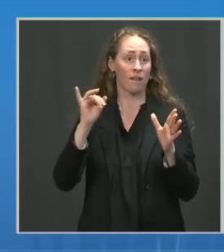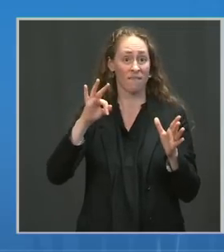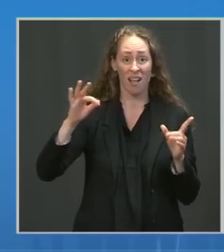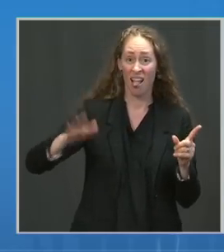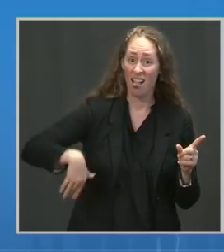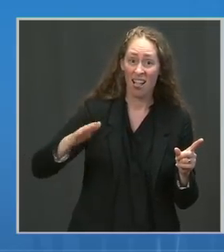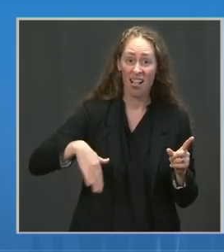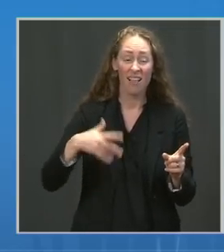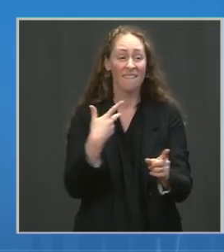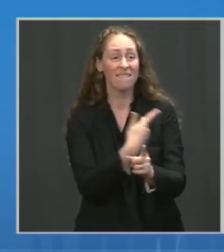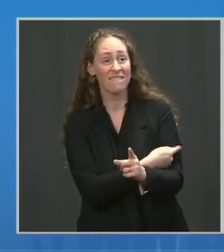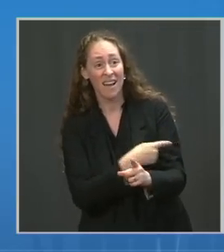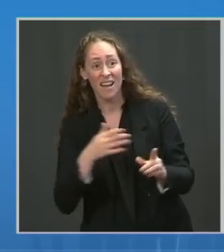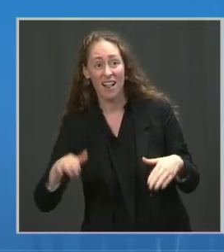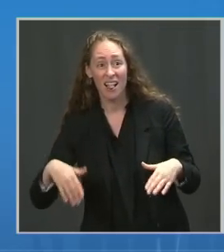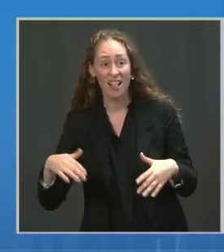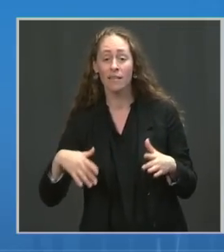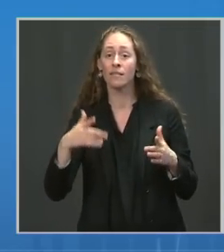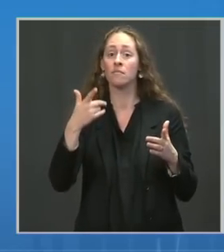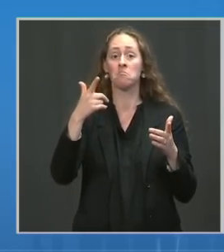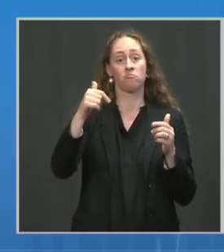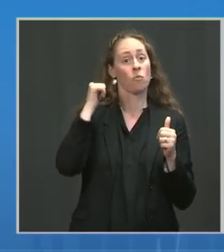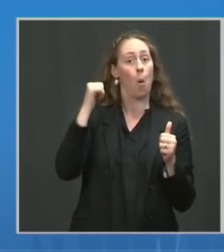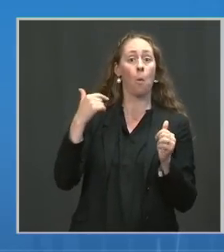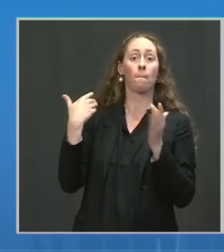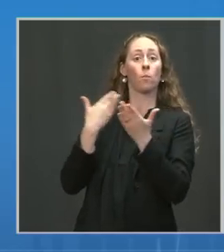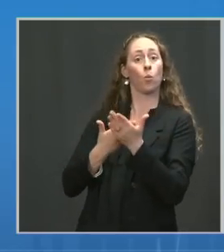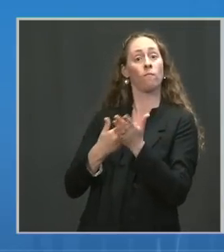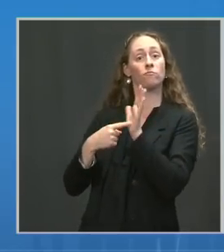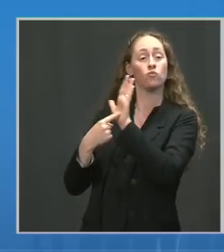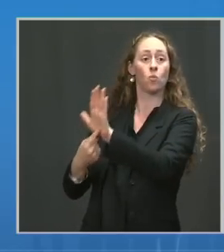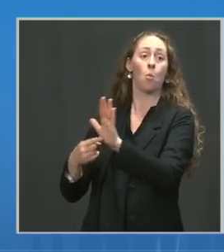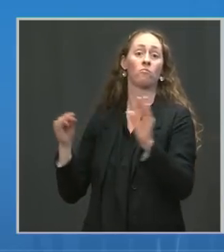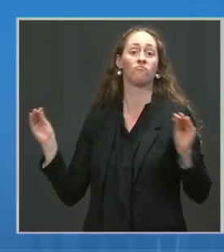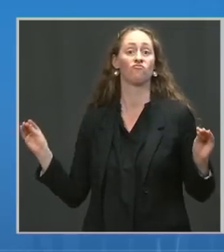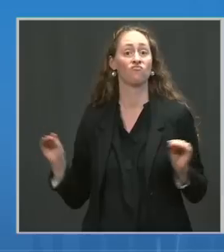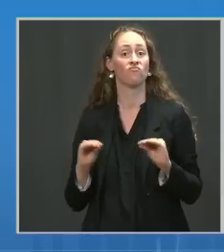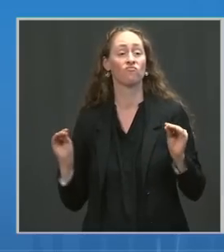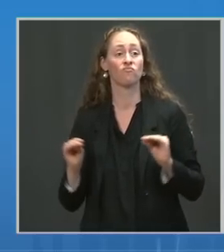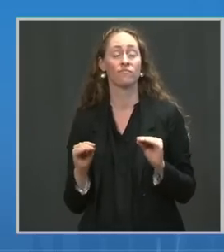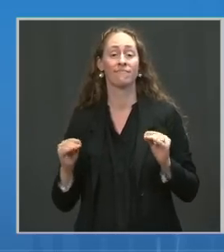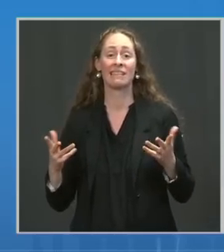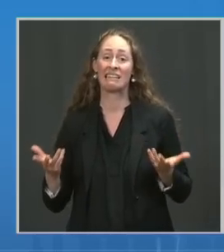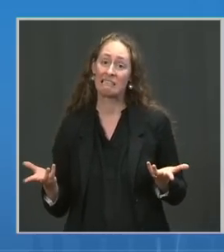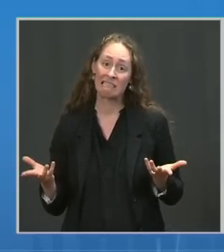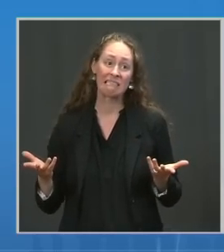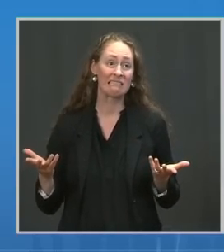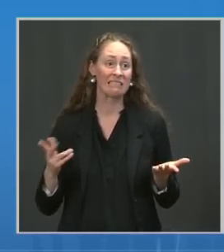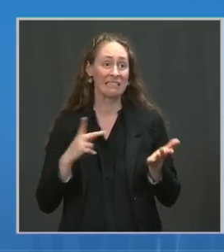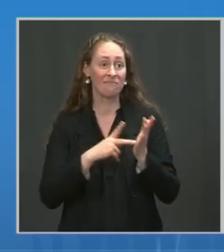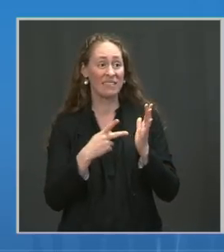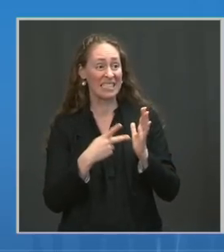to attest to being vaccinated, then you -- we're doing the right thing to protect the workforce,